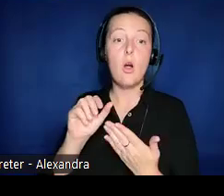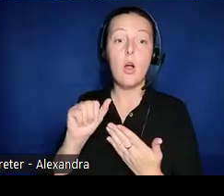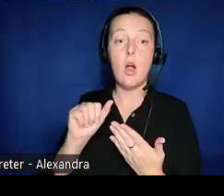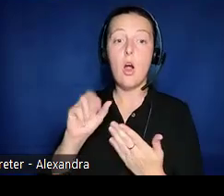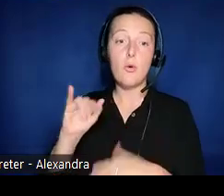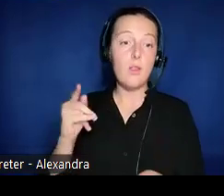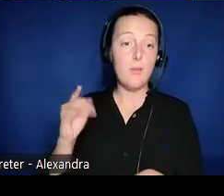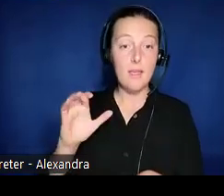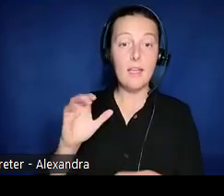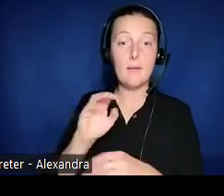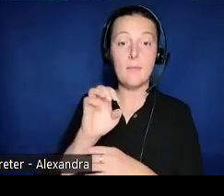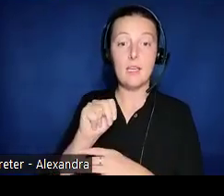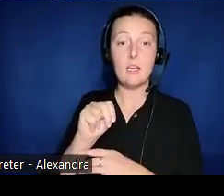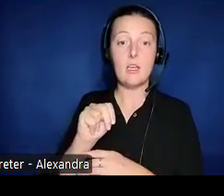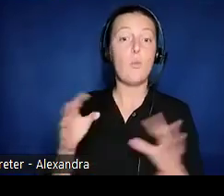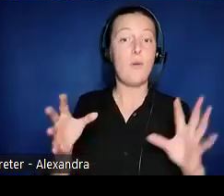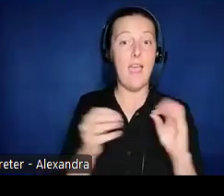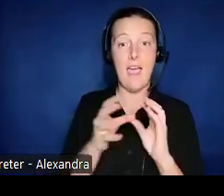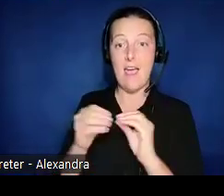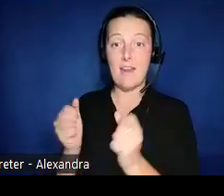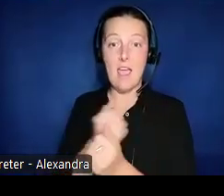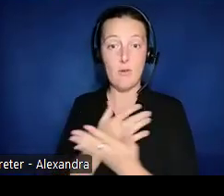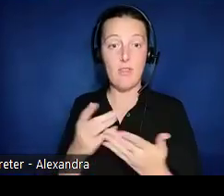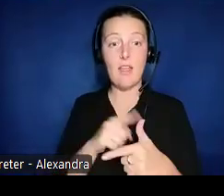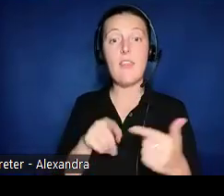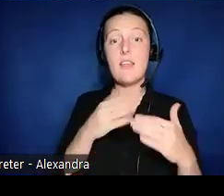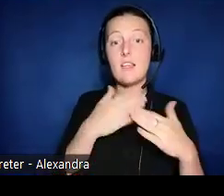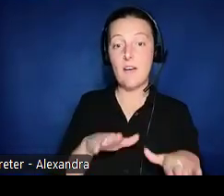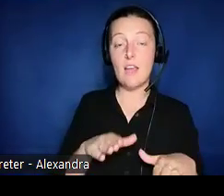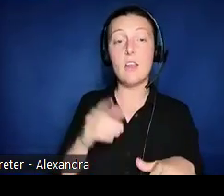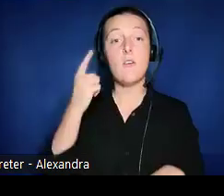the geometric mean, we multiply everything together. But because we've multiplied, we're